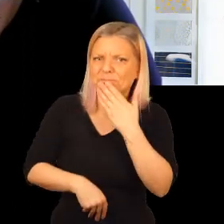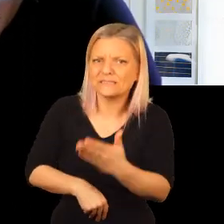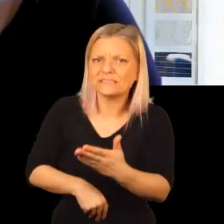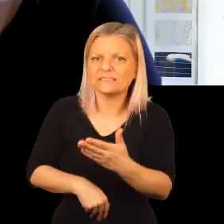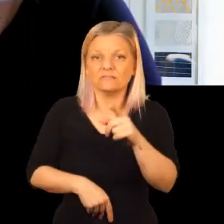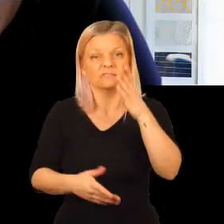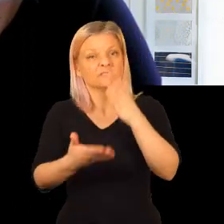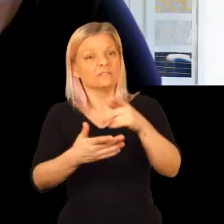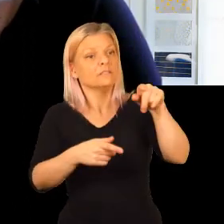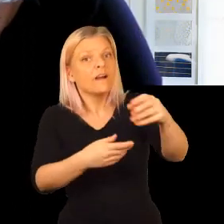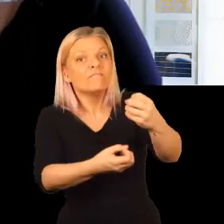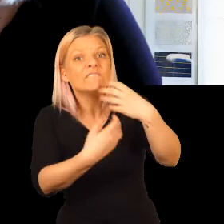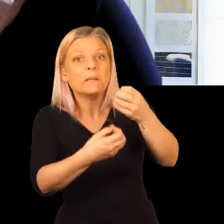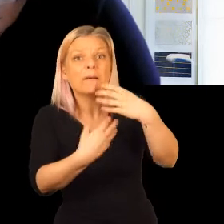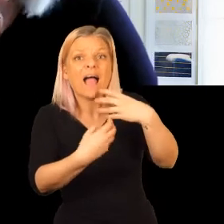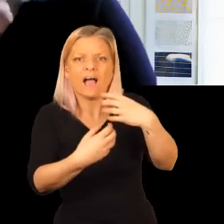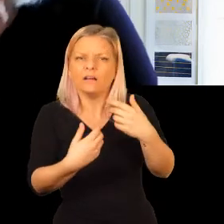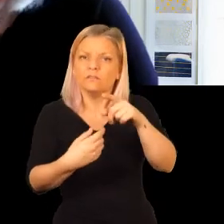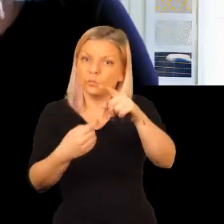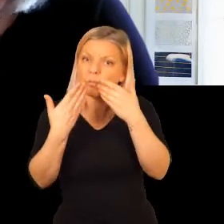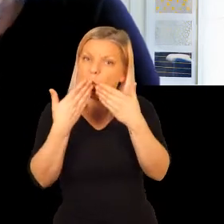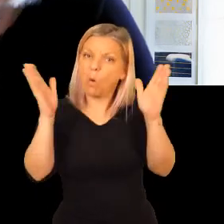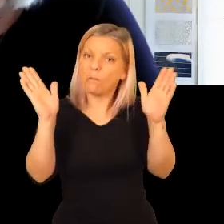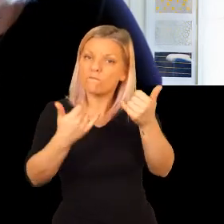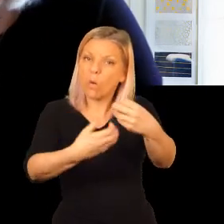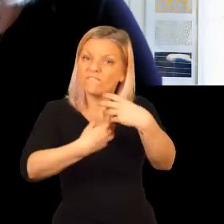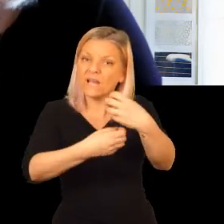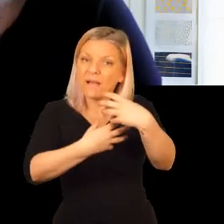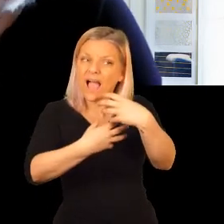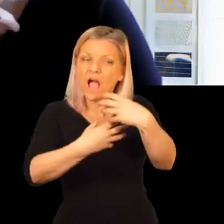mistake there can we try that again and actually could you give me feedback would you be open to